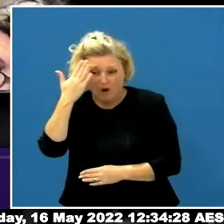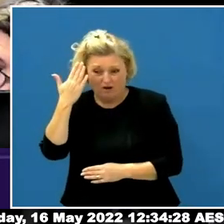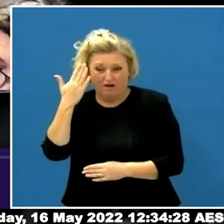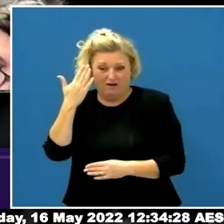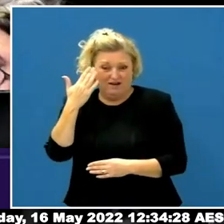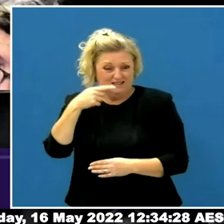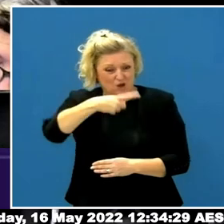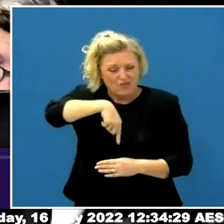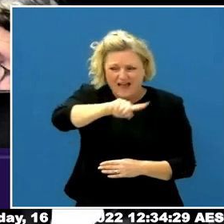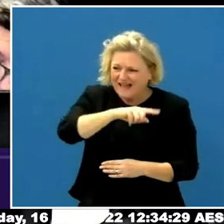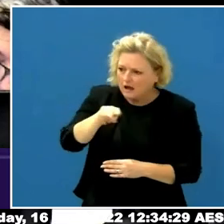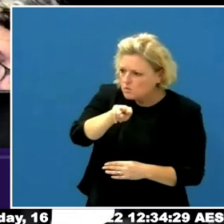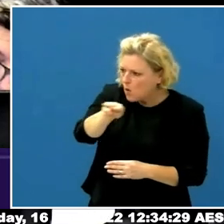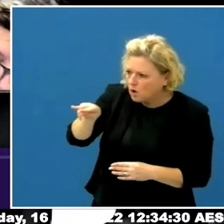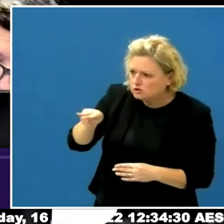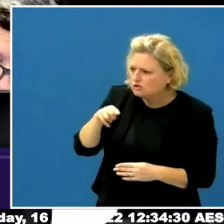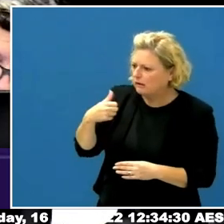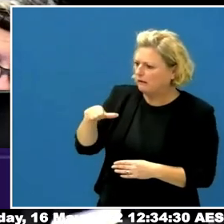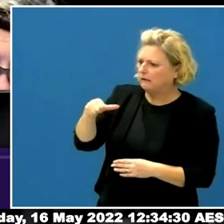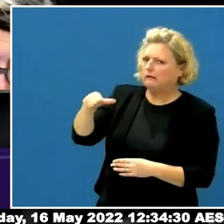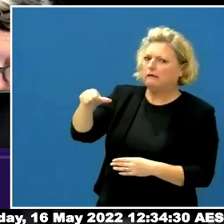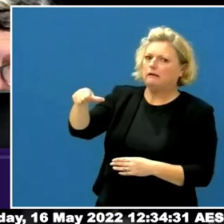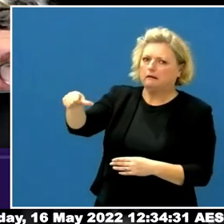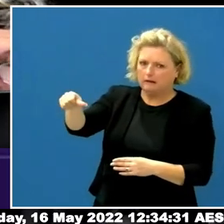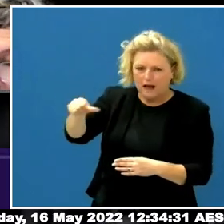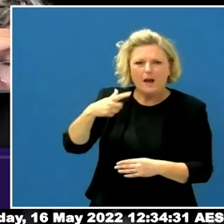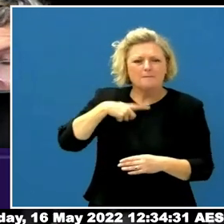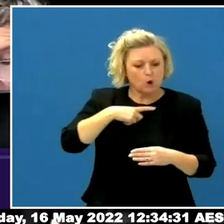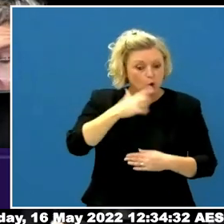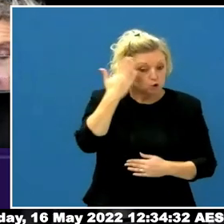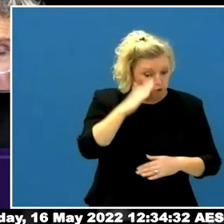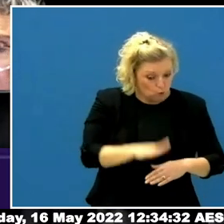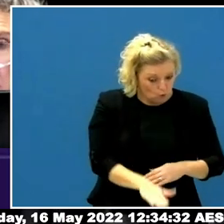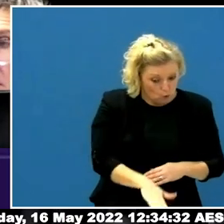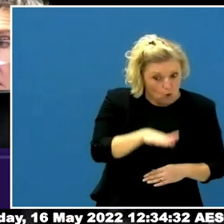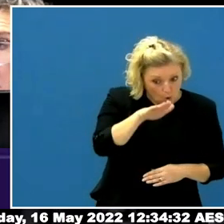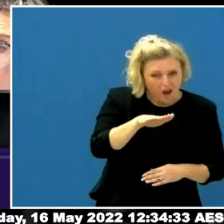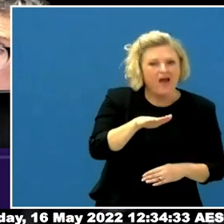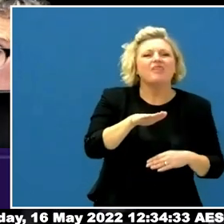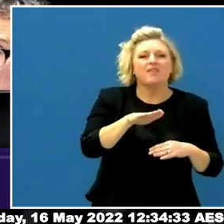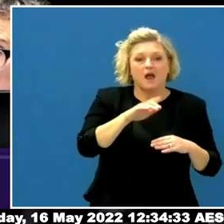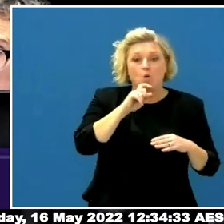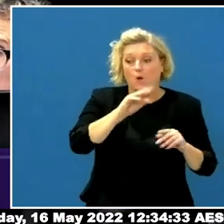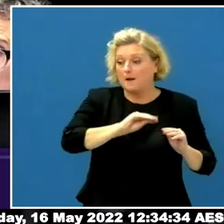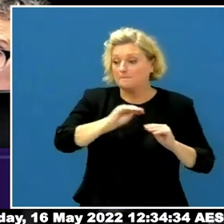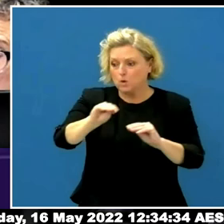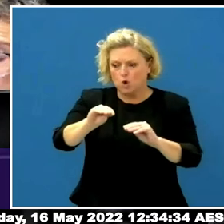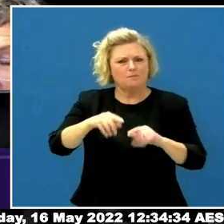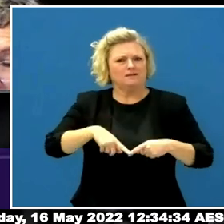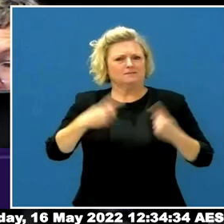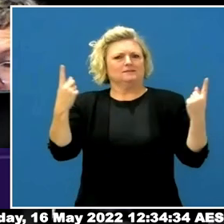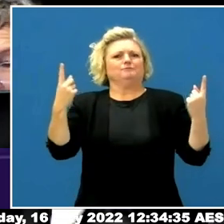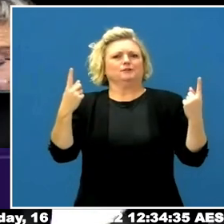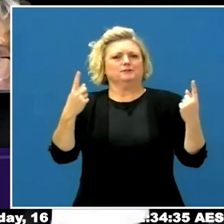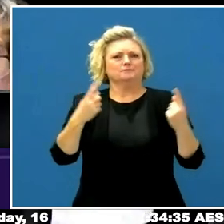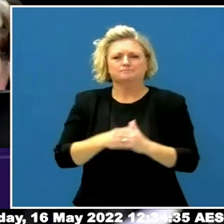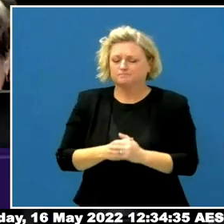through. MR FOGARTY: So your experience in Jason's - with his school in high school was a very positive one? SALLY: Yes. MR FOGARTY: Alright.